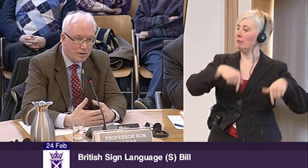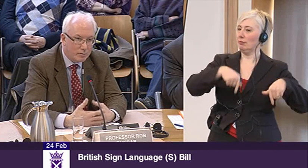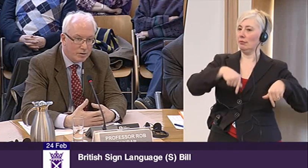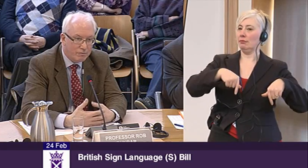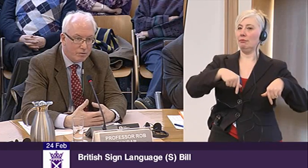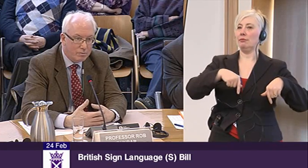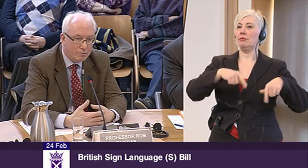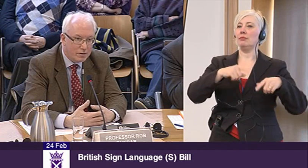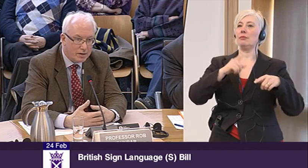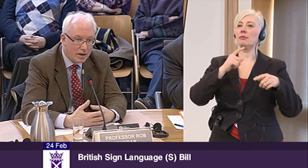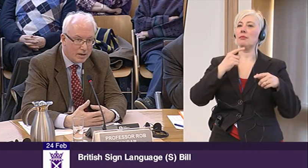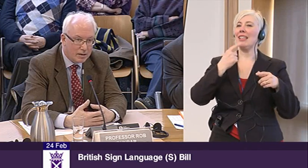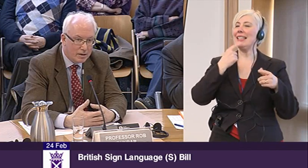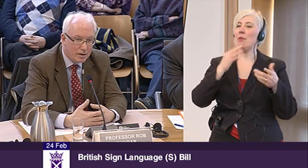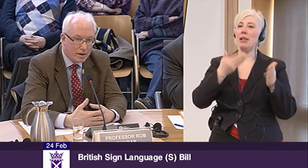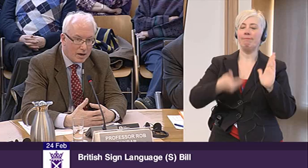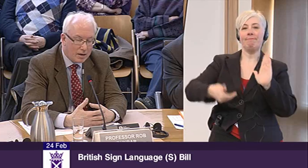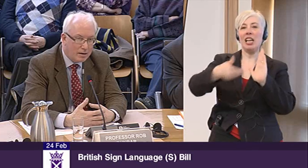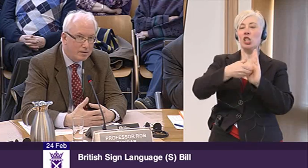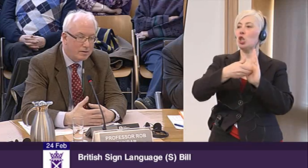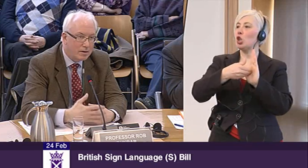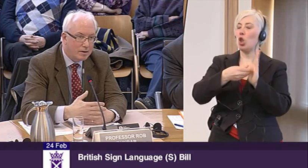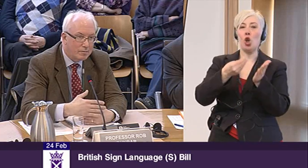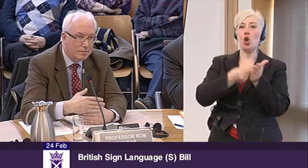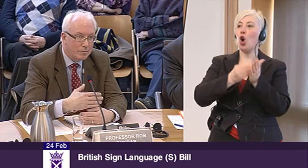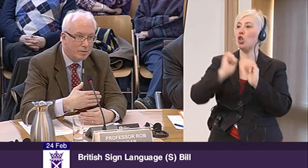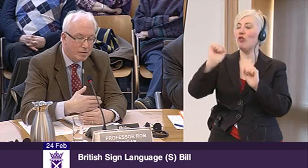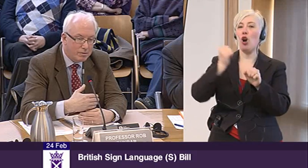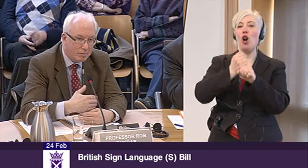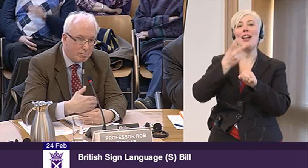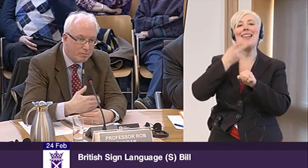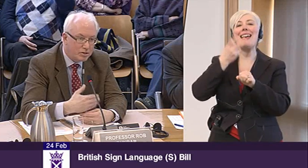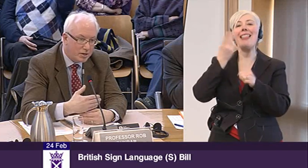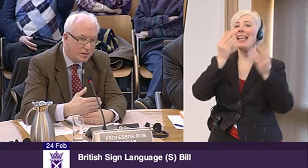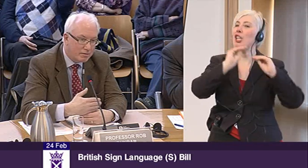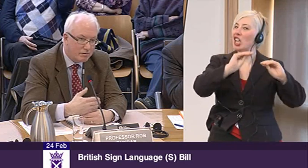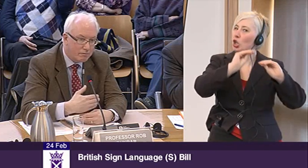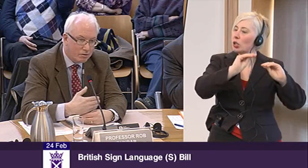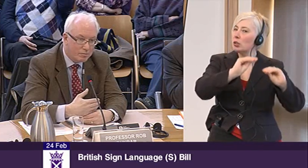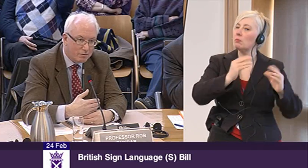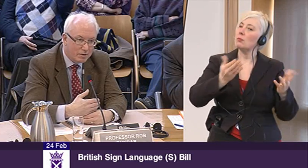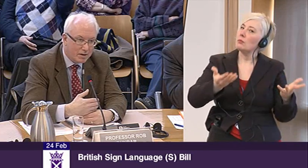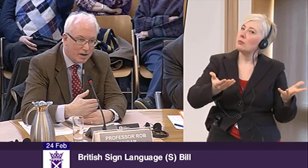People talk about the additional costs of Gaelic-medium education, but if we look at